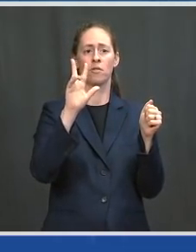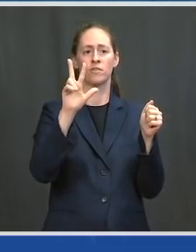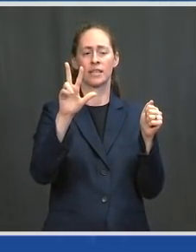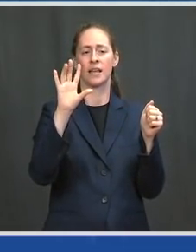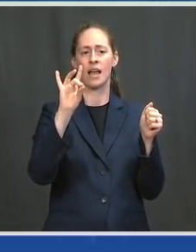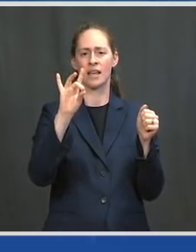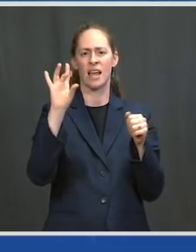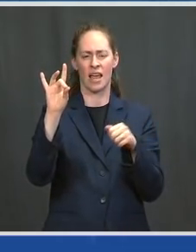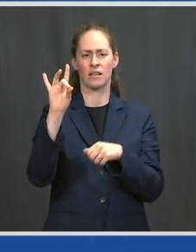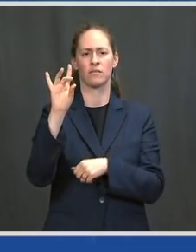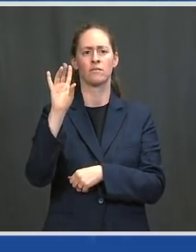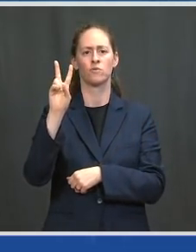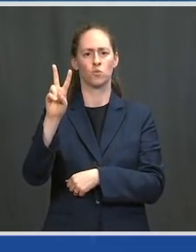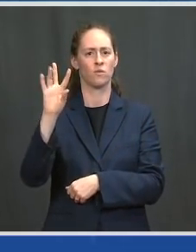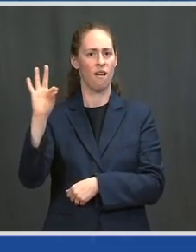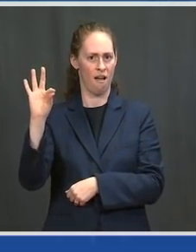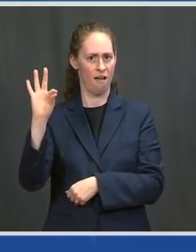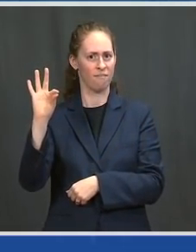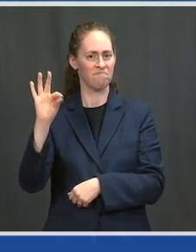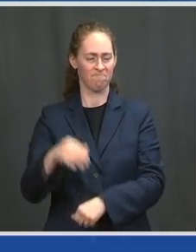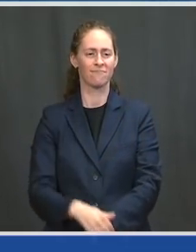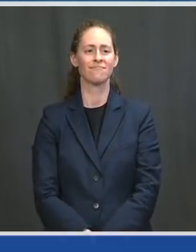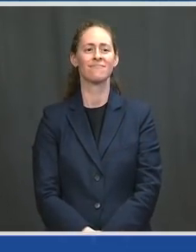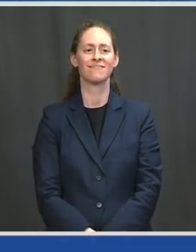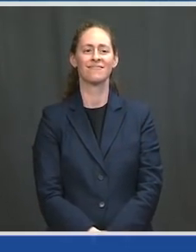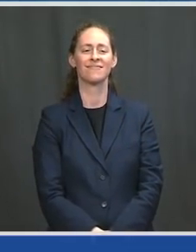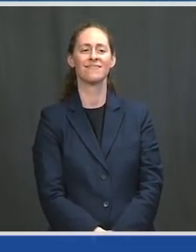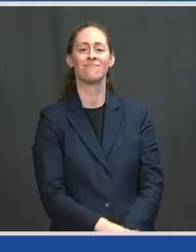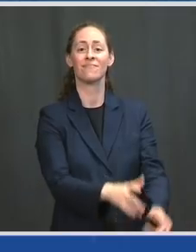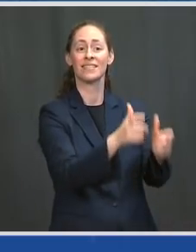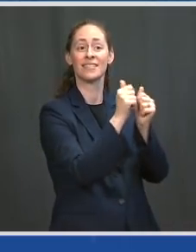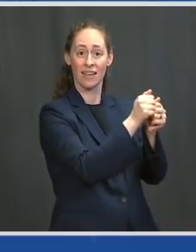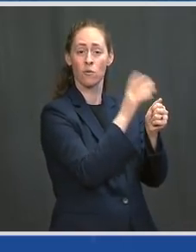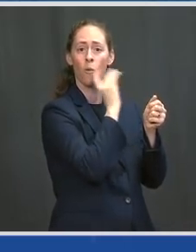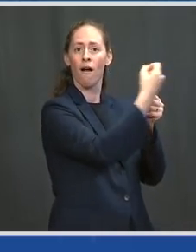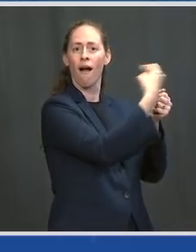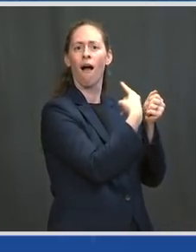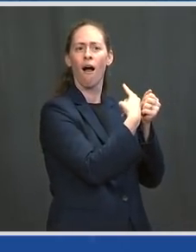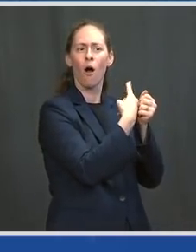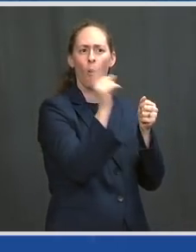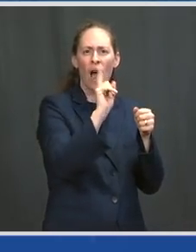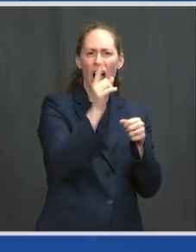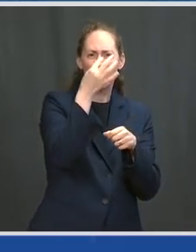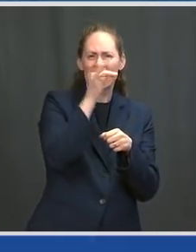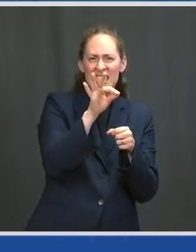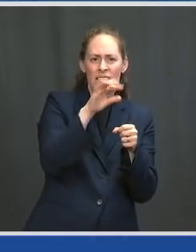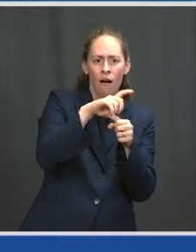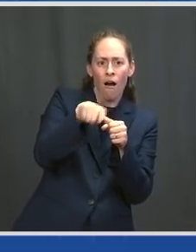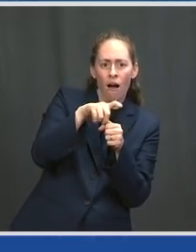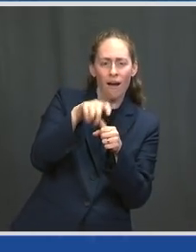to find a vaccination site near you. And we're also opened up thousands of federal pharmacy